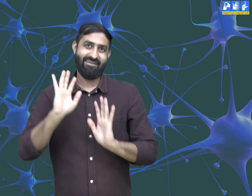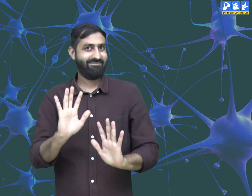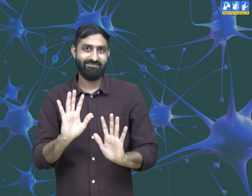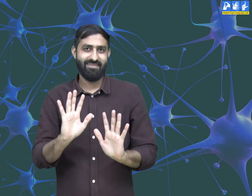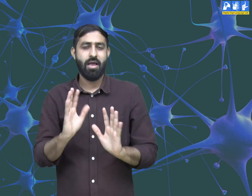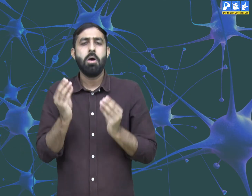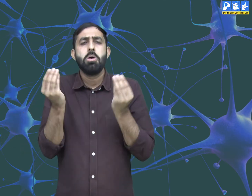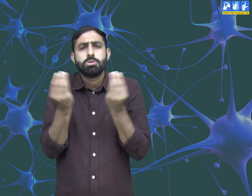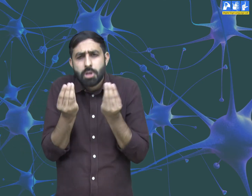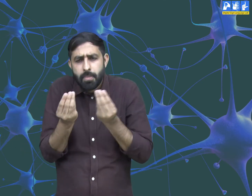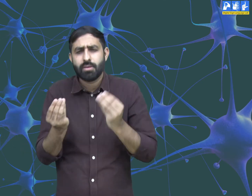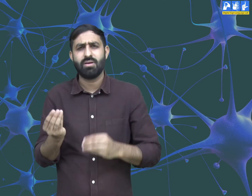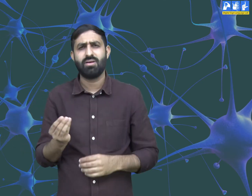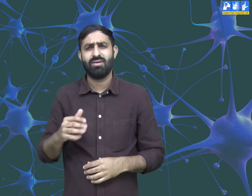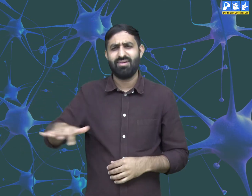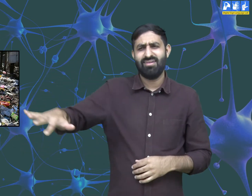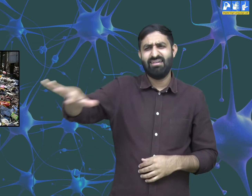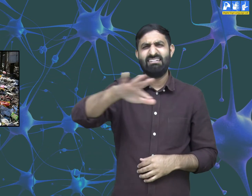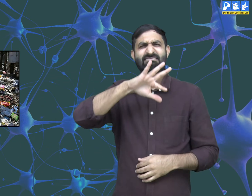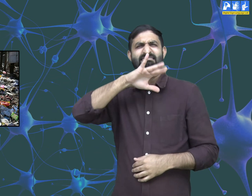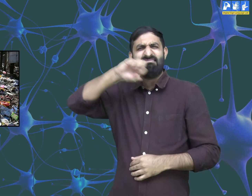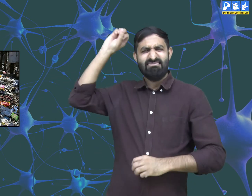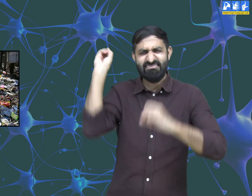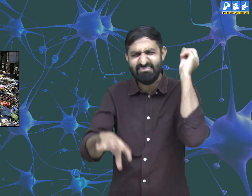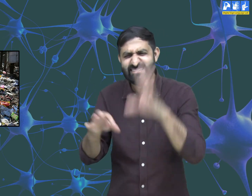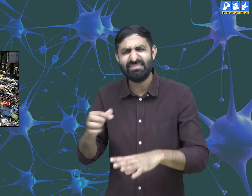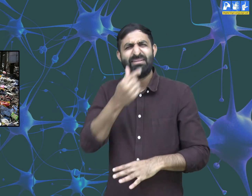After all this information brain will decide how to respond